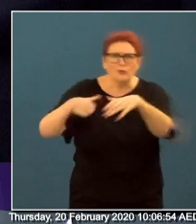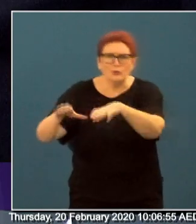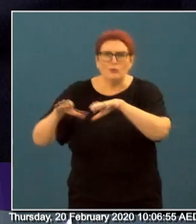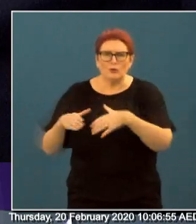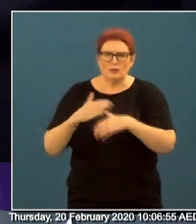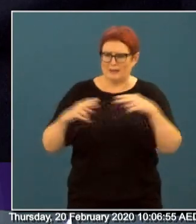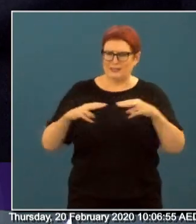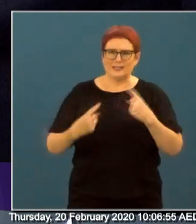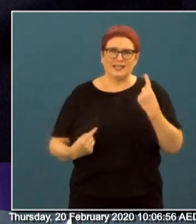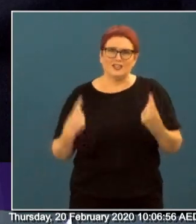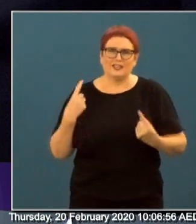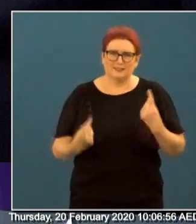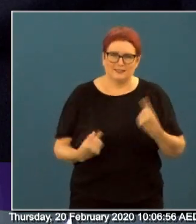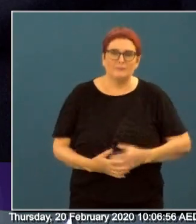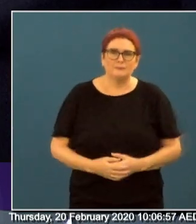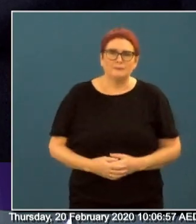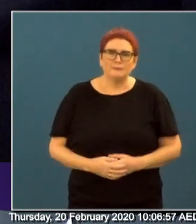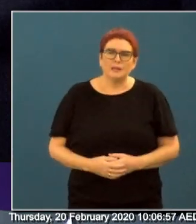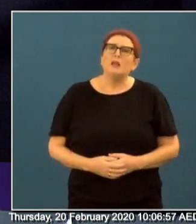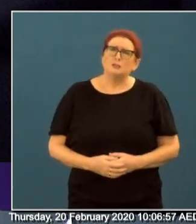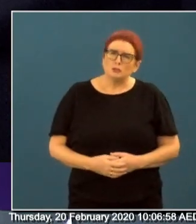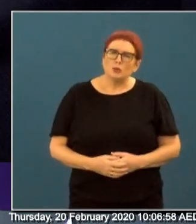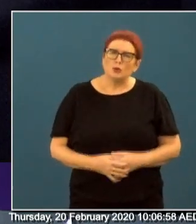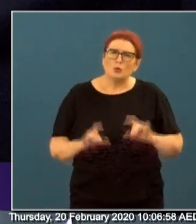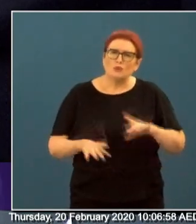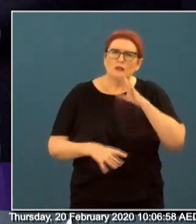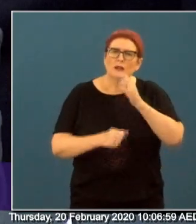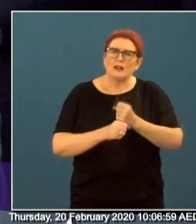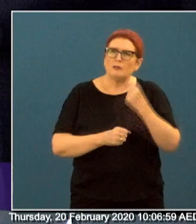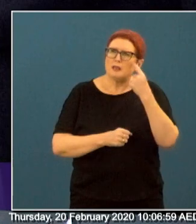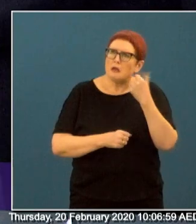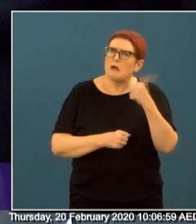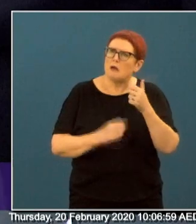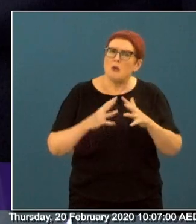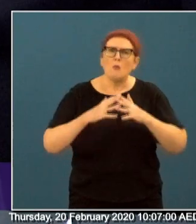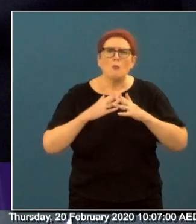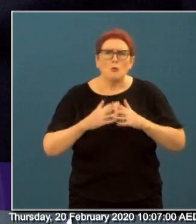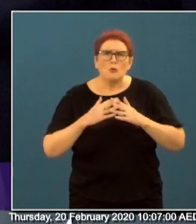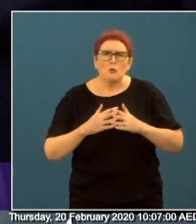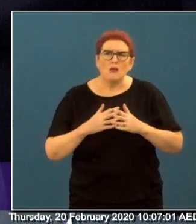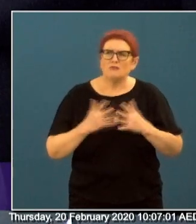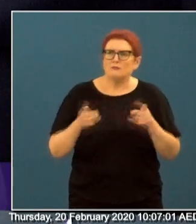And so the Commonwealth has taken the view that there may well be initiatives, such as in the field of mental health,